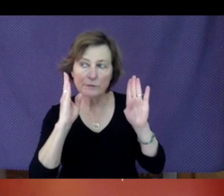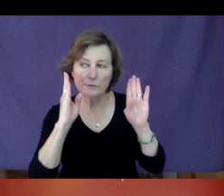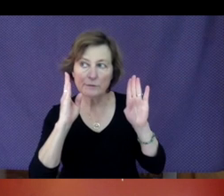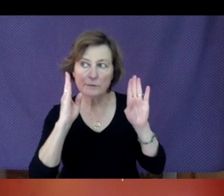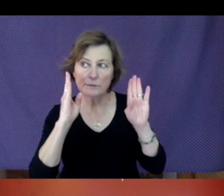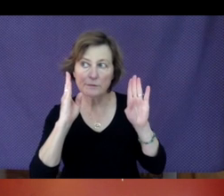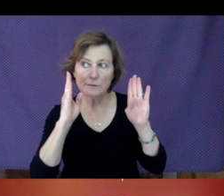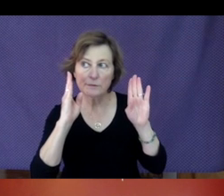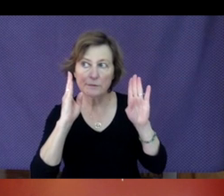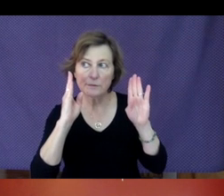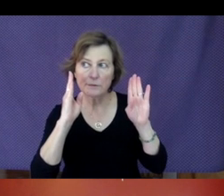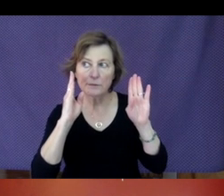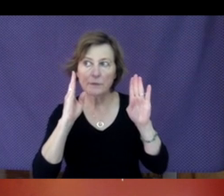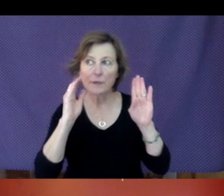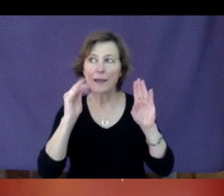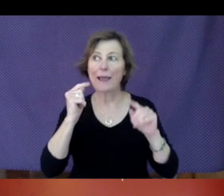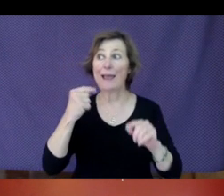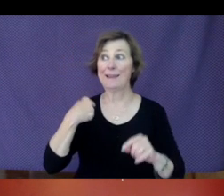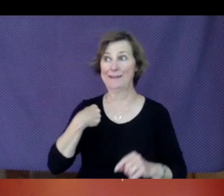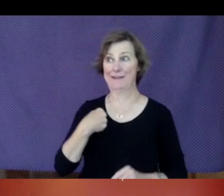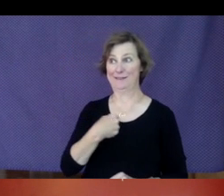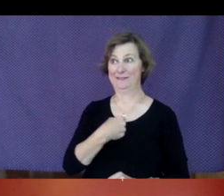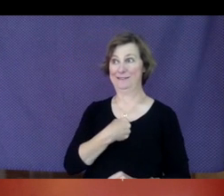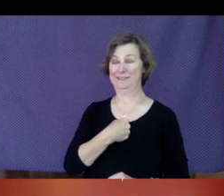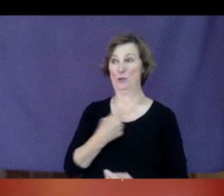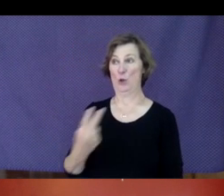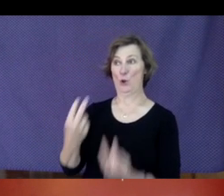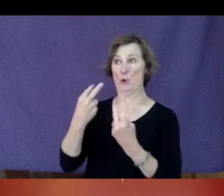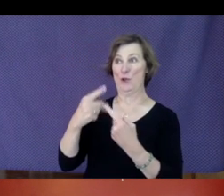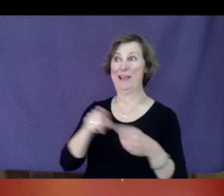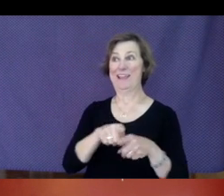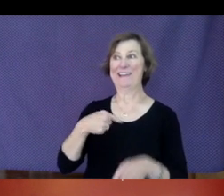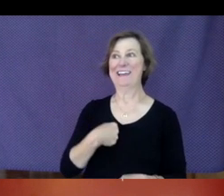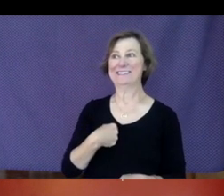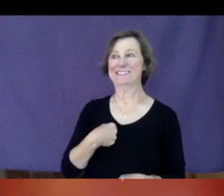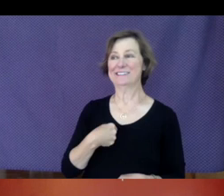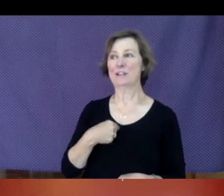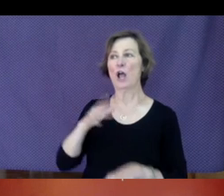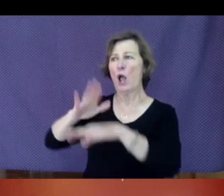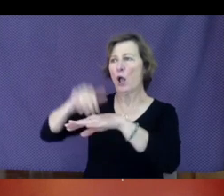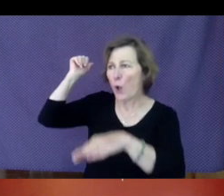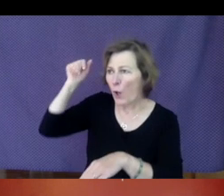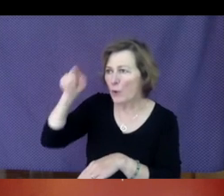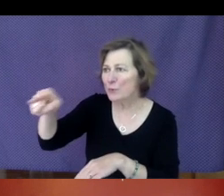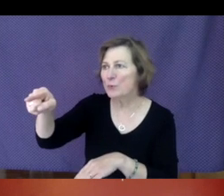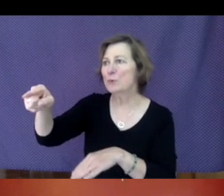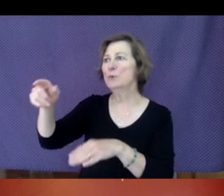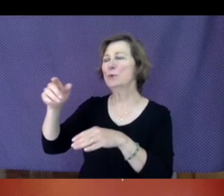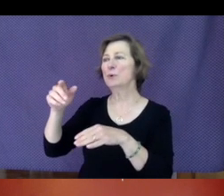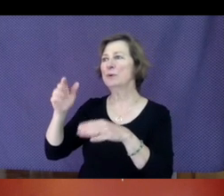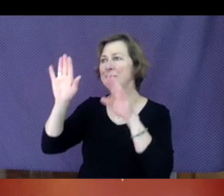At us, calling to you. Calling you to answer your own prayers